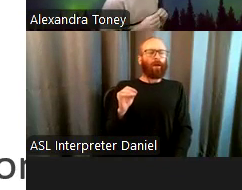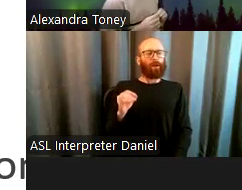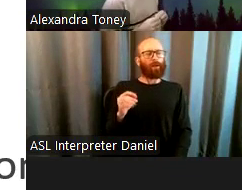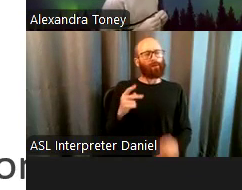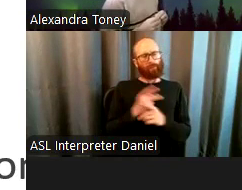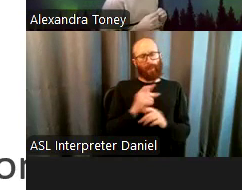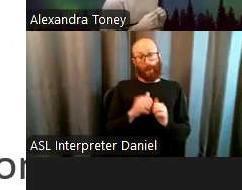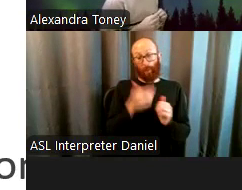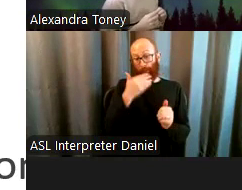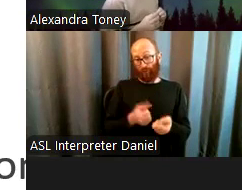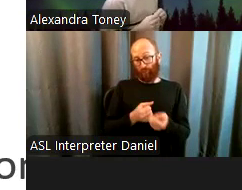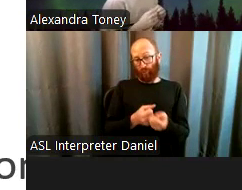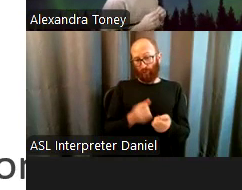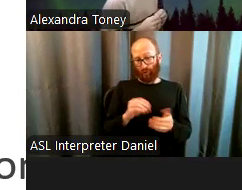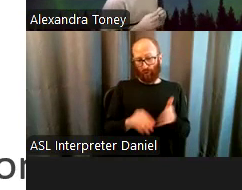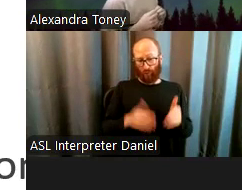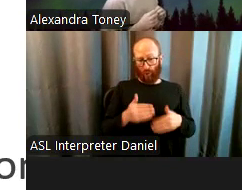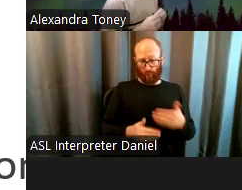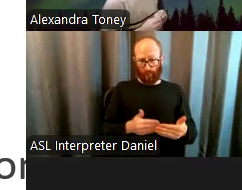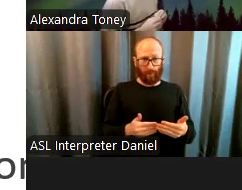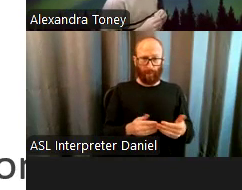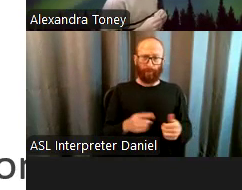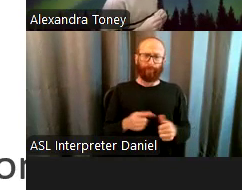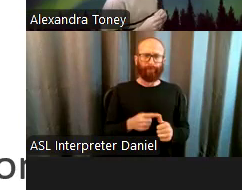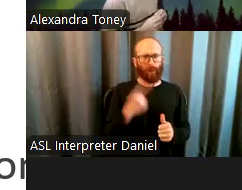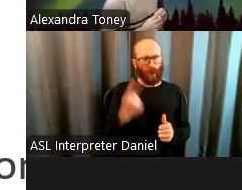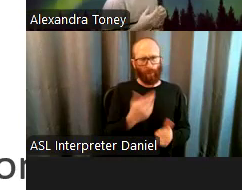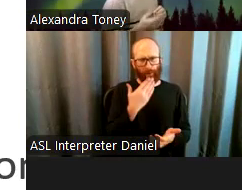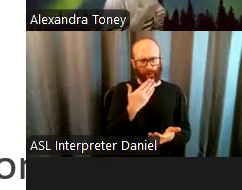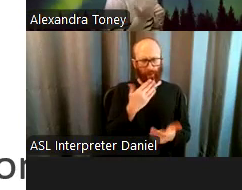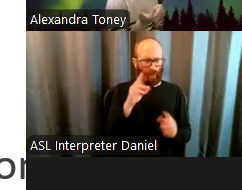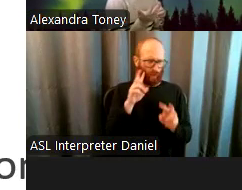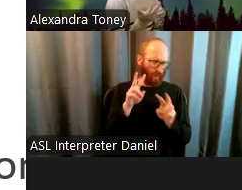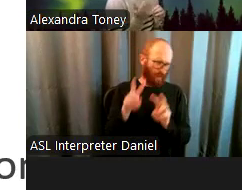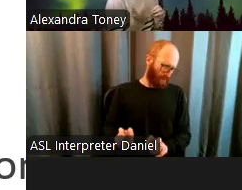first step is to always look at sound instructional strategies such as like